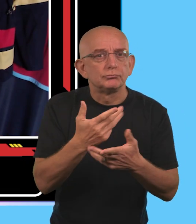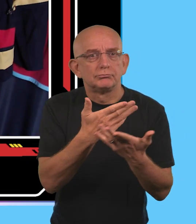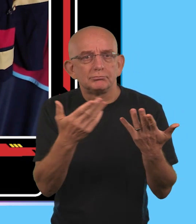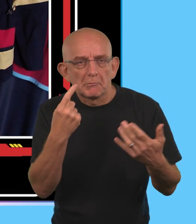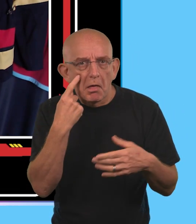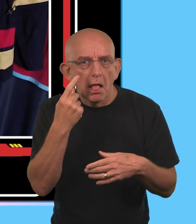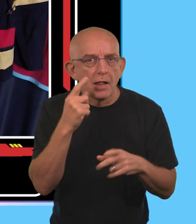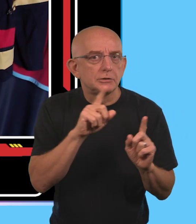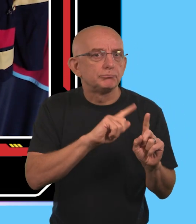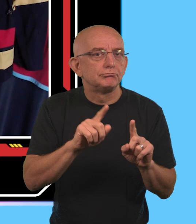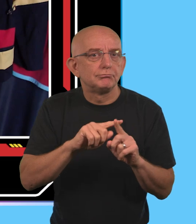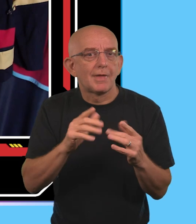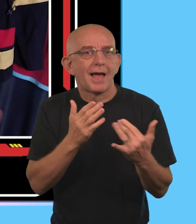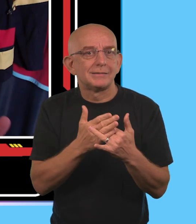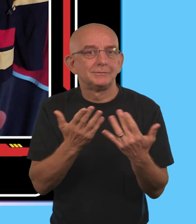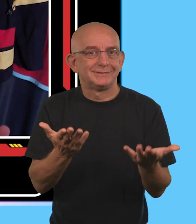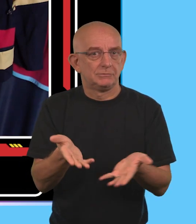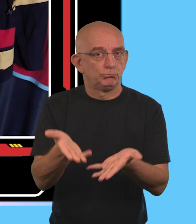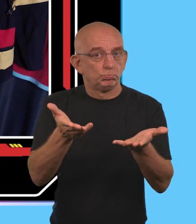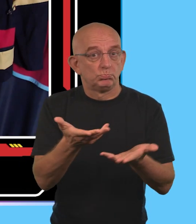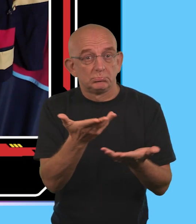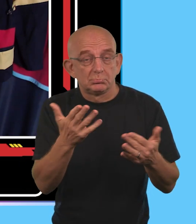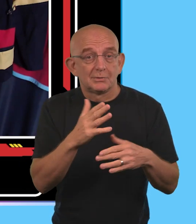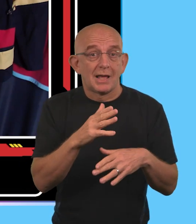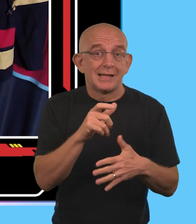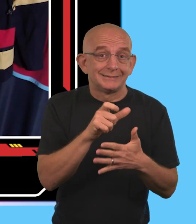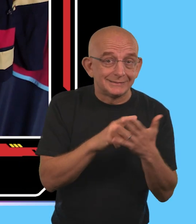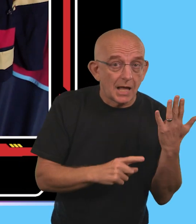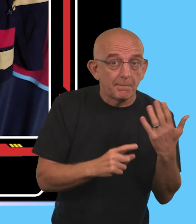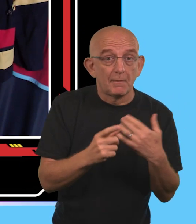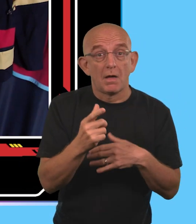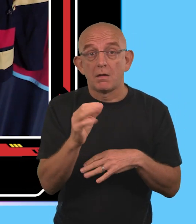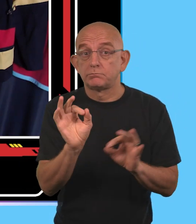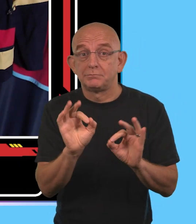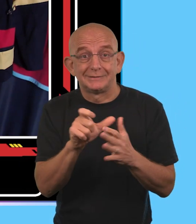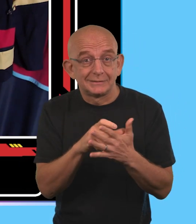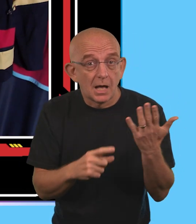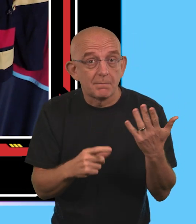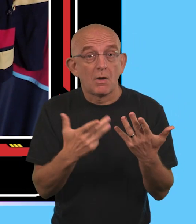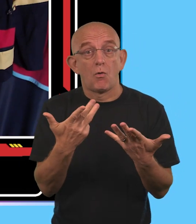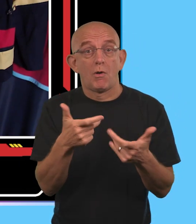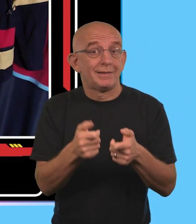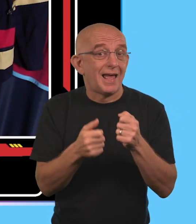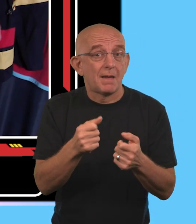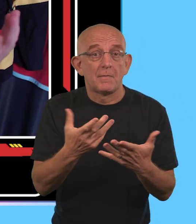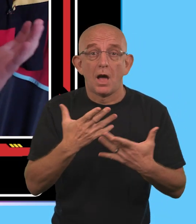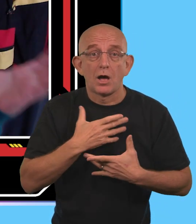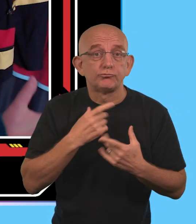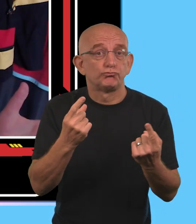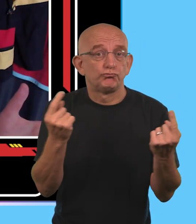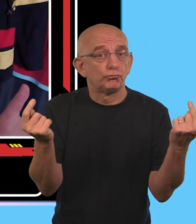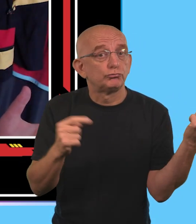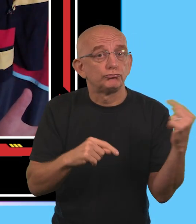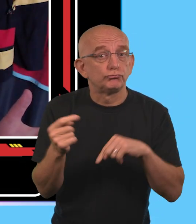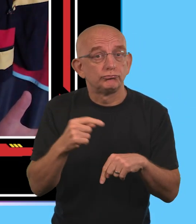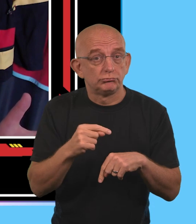people to come and experience accessibility firsthand whether disabled, abled, or a gamer.